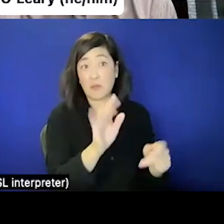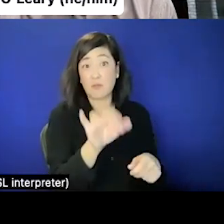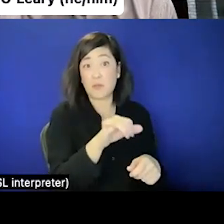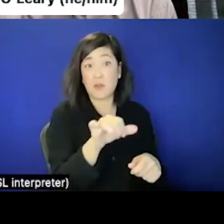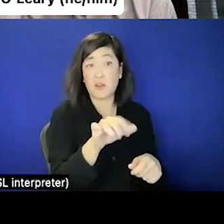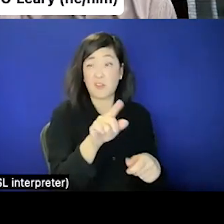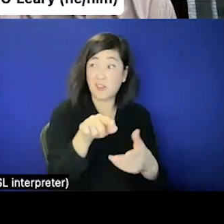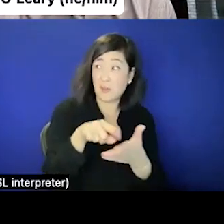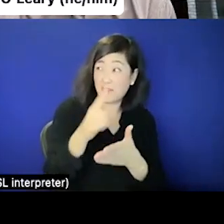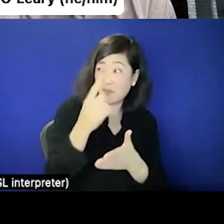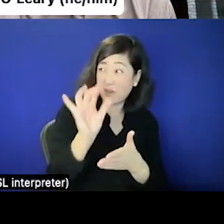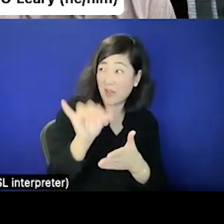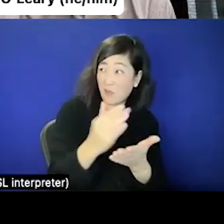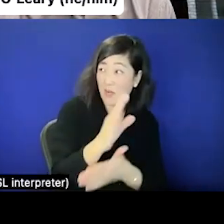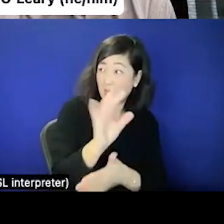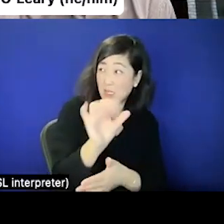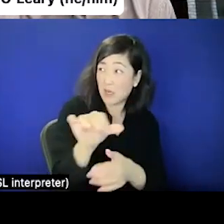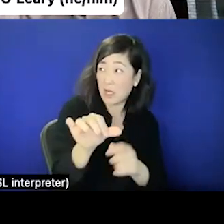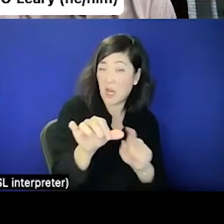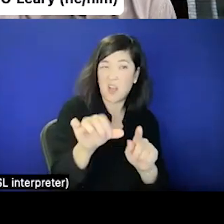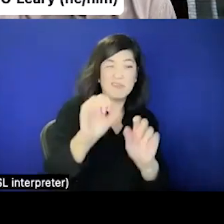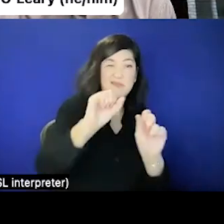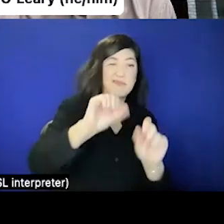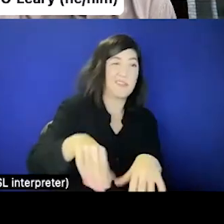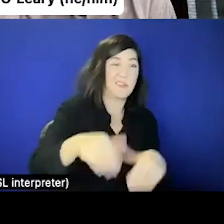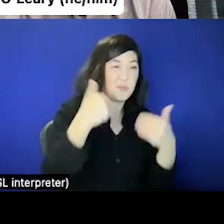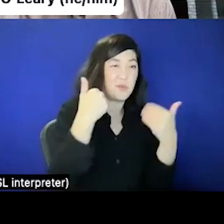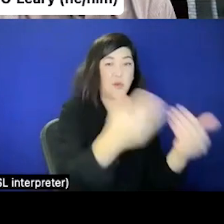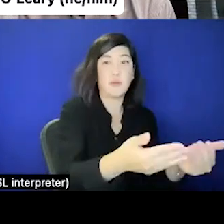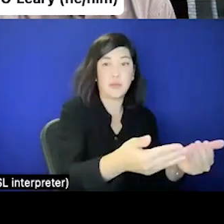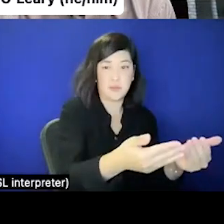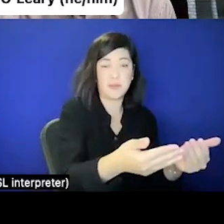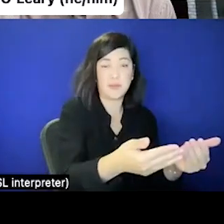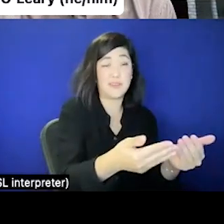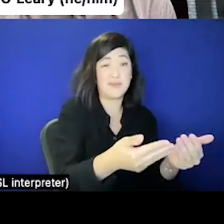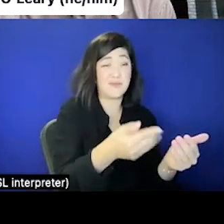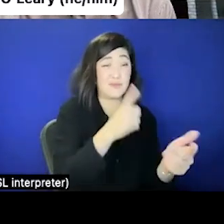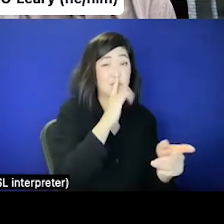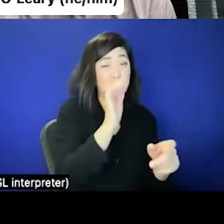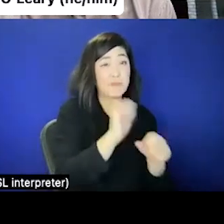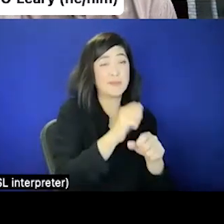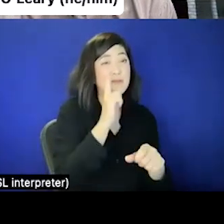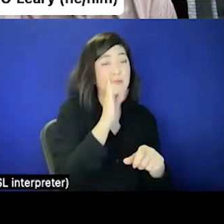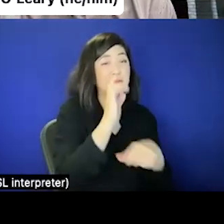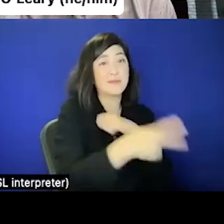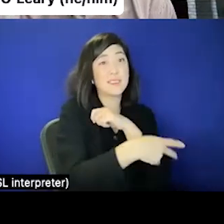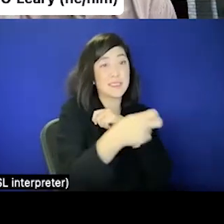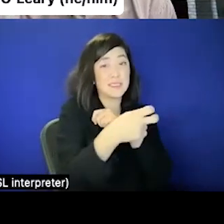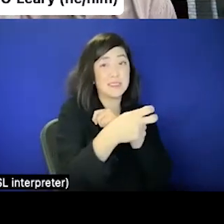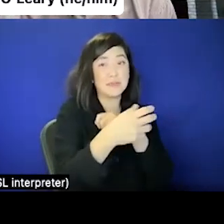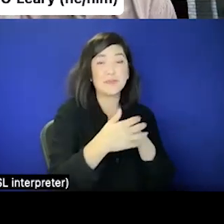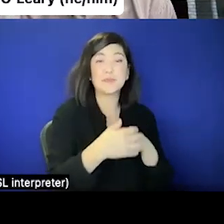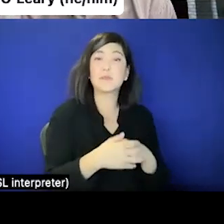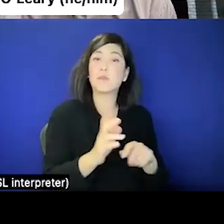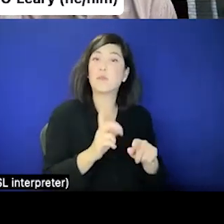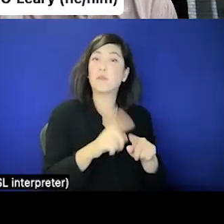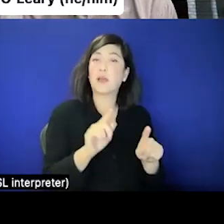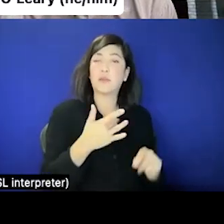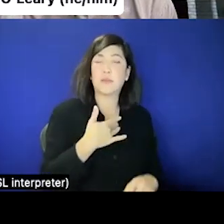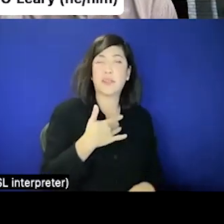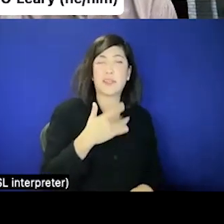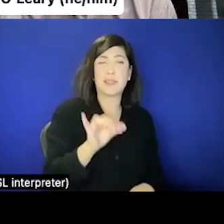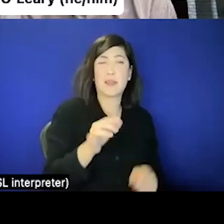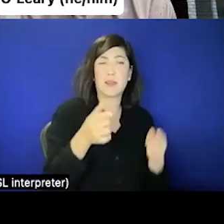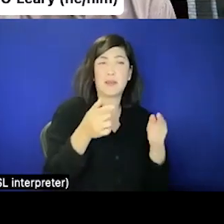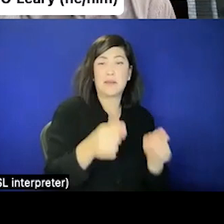didn't, or if it's a right piracy. But that's more likely when people are not given the information